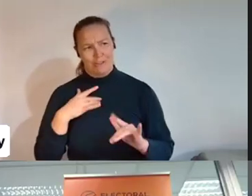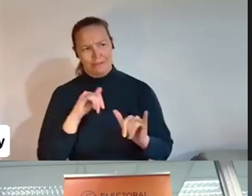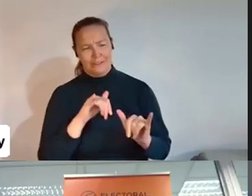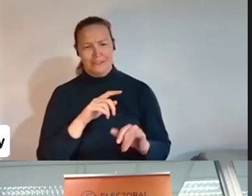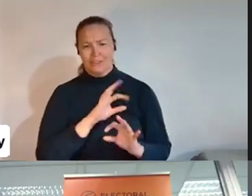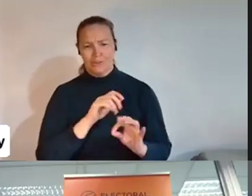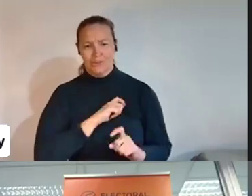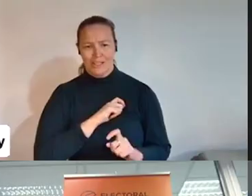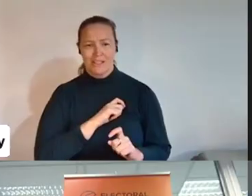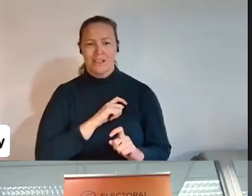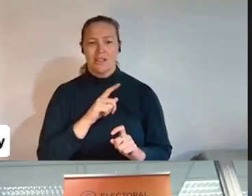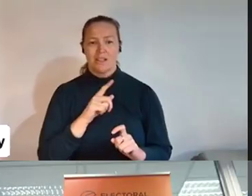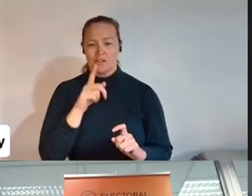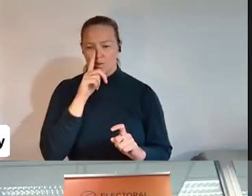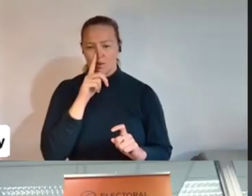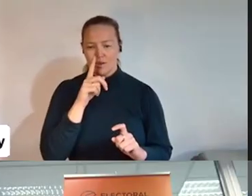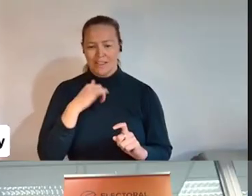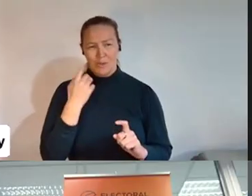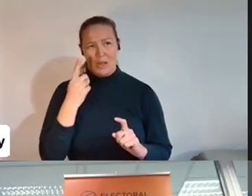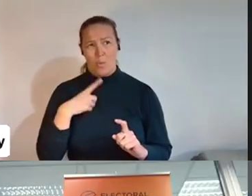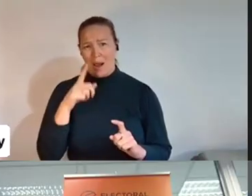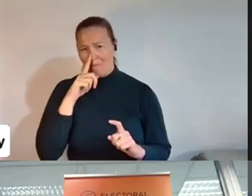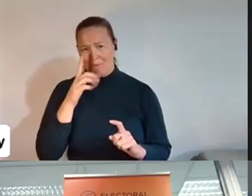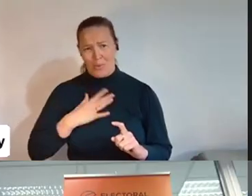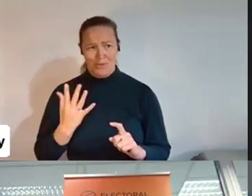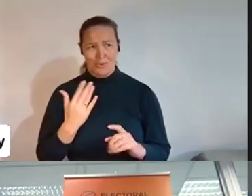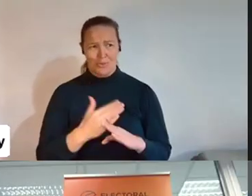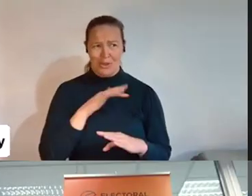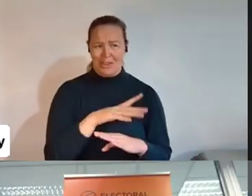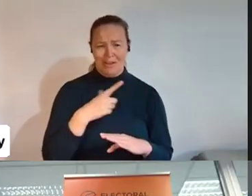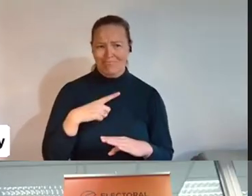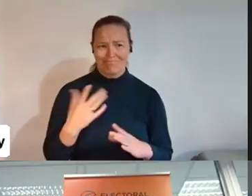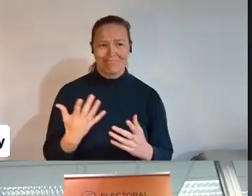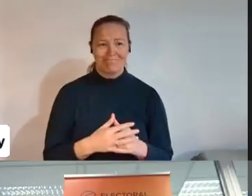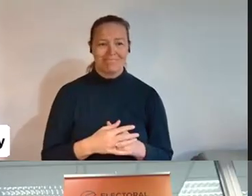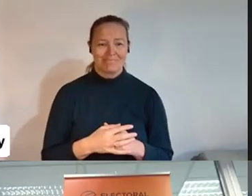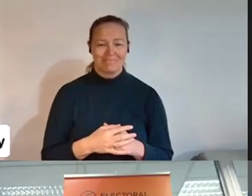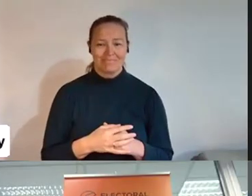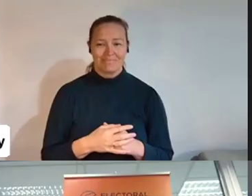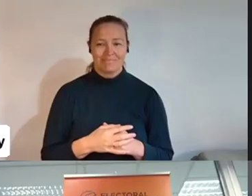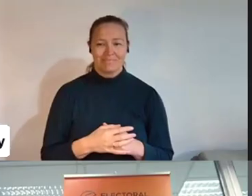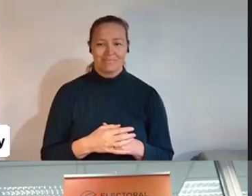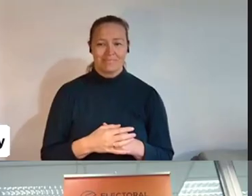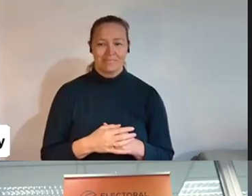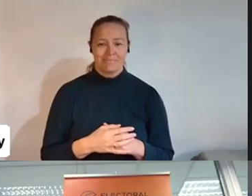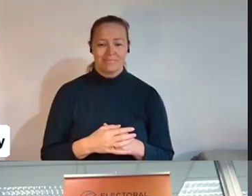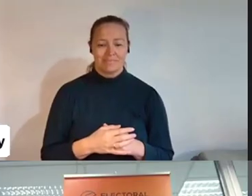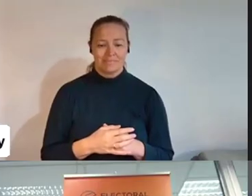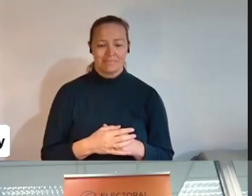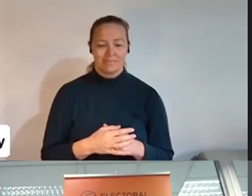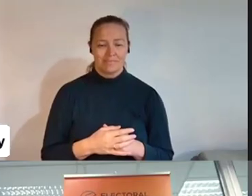why would you want to work there, is one question. But I think the other thing that we hear is that I